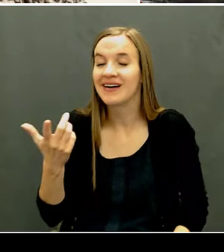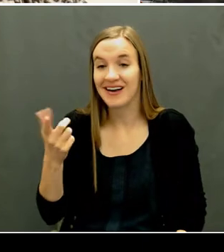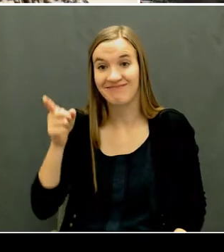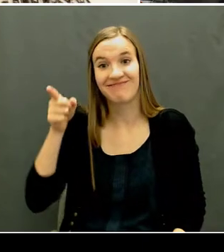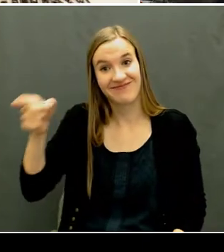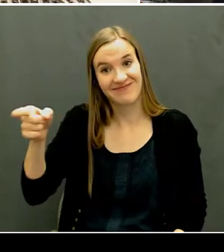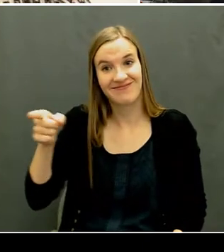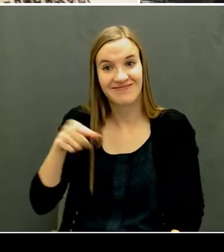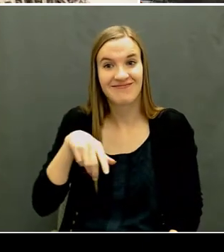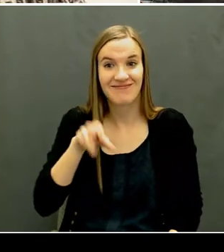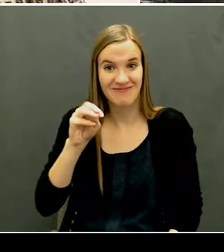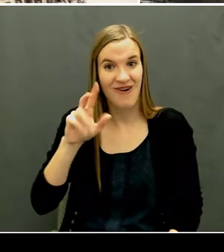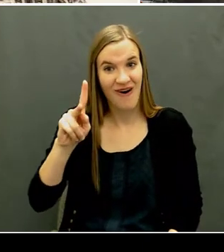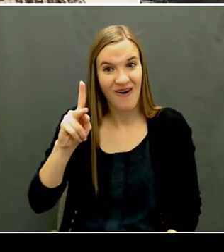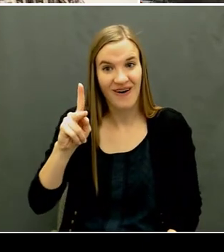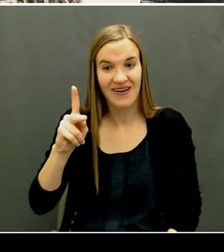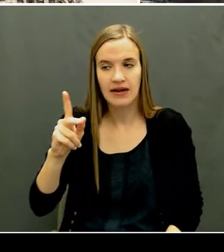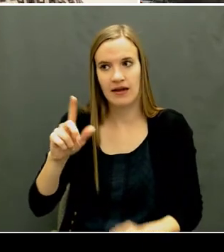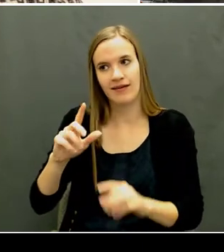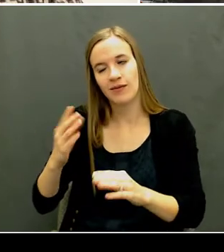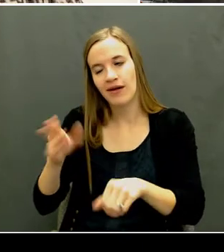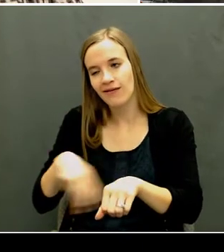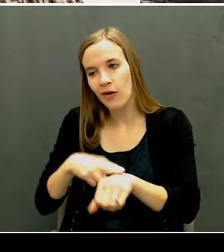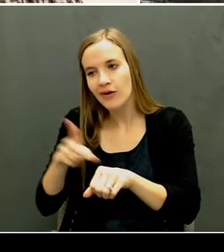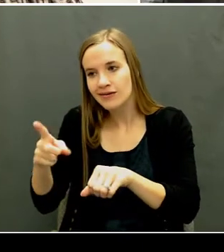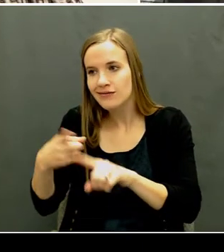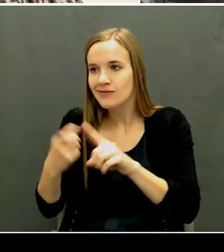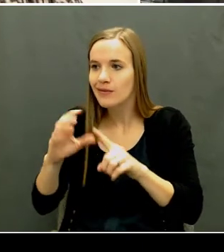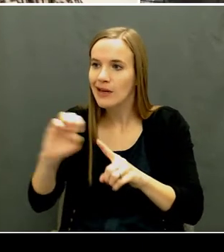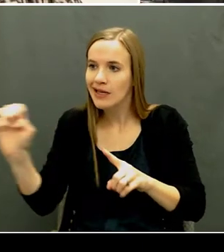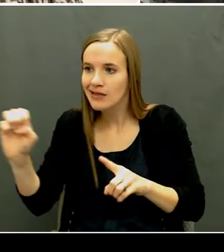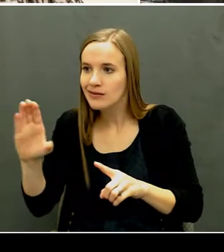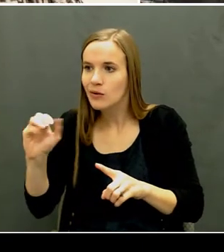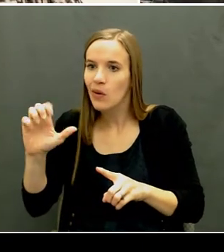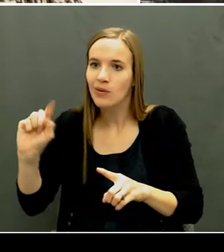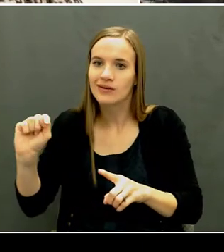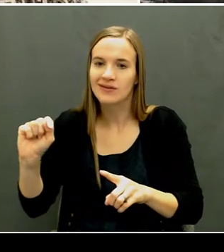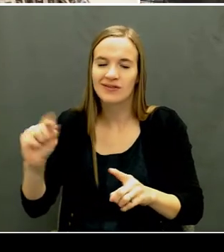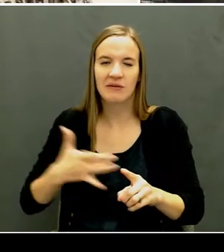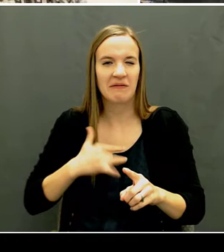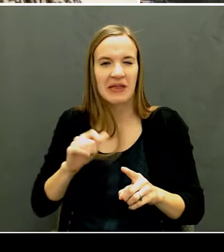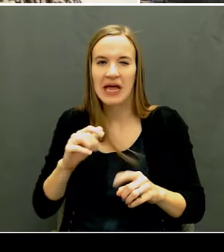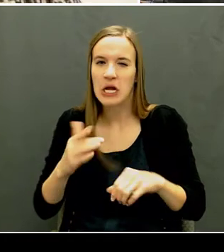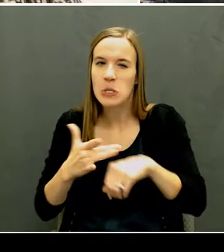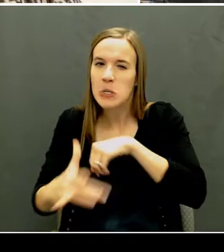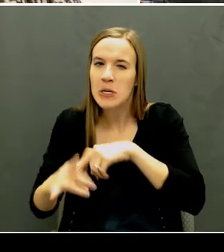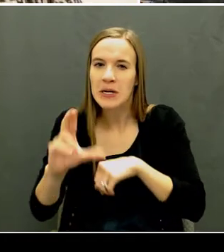impressed with that time that commitment to advocacy. Can you talk about just how building